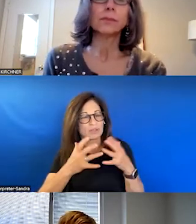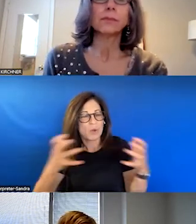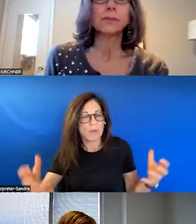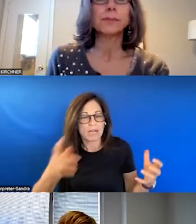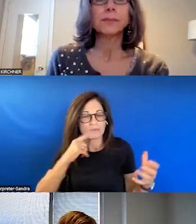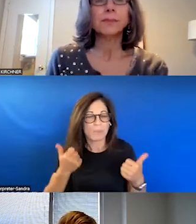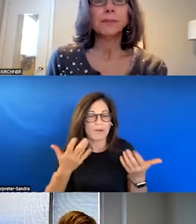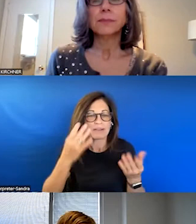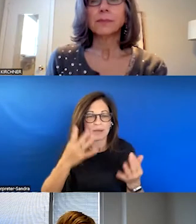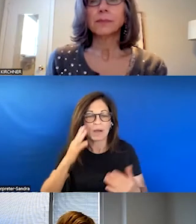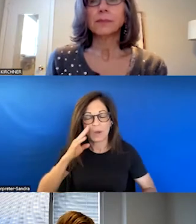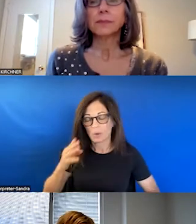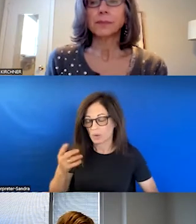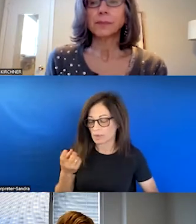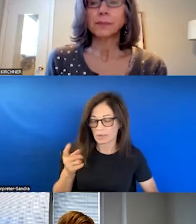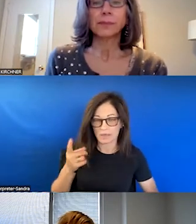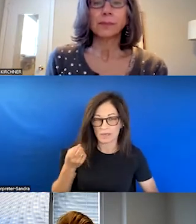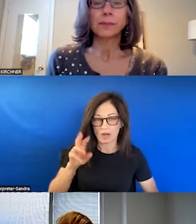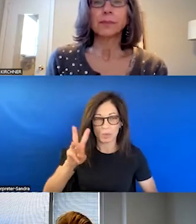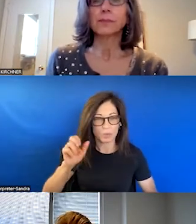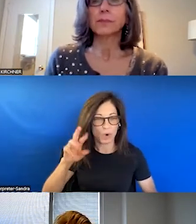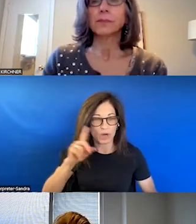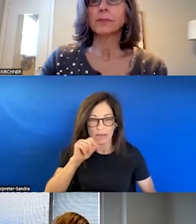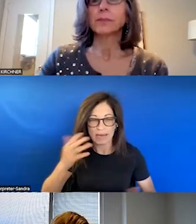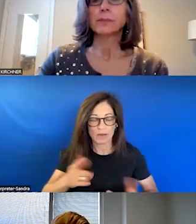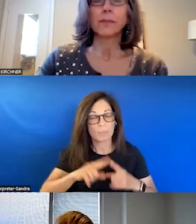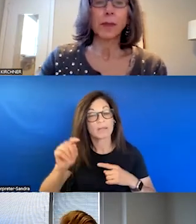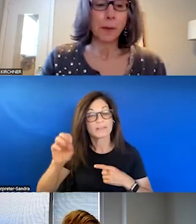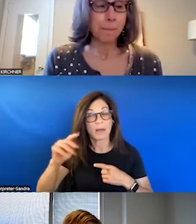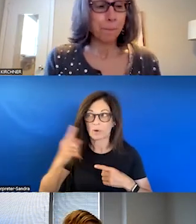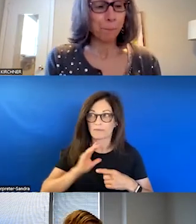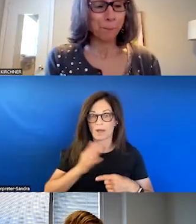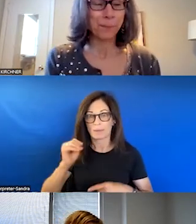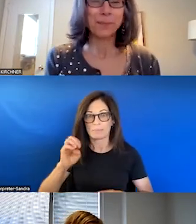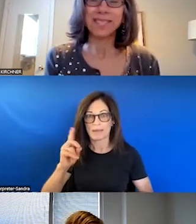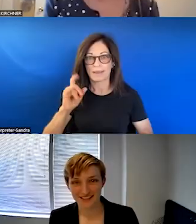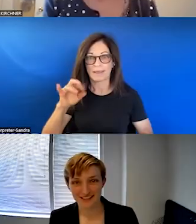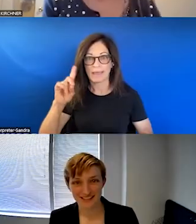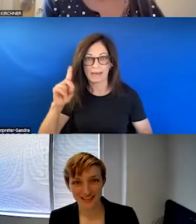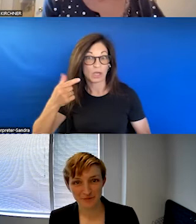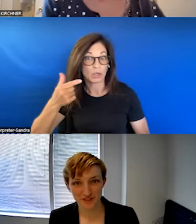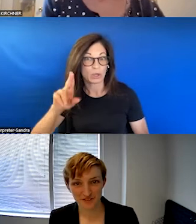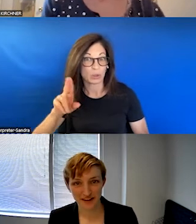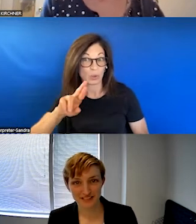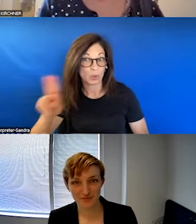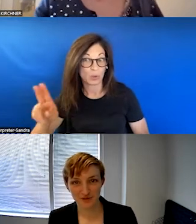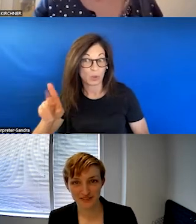BUT TOM, ONE OF OUR, FELLOW, MEDICAID GURUS ON THIS CALL, IS TEED UP FOR A ROUNDTABLE. TOM,